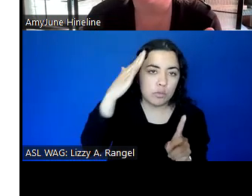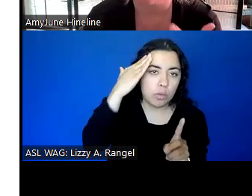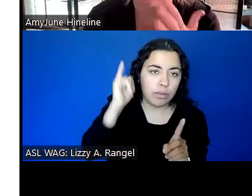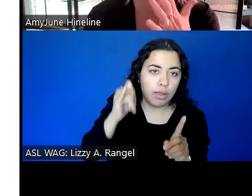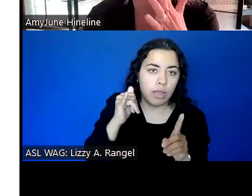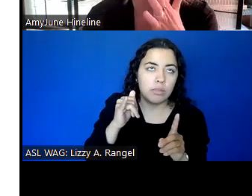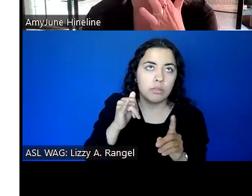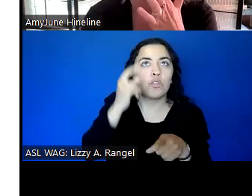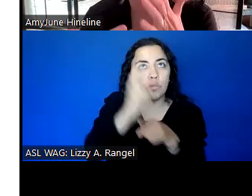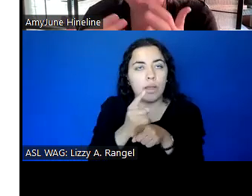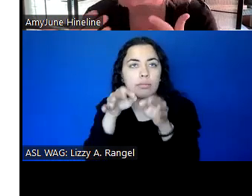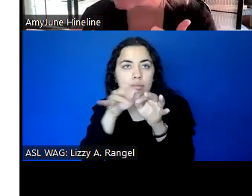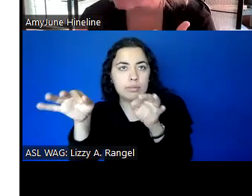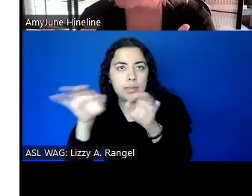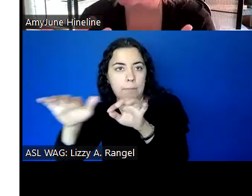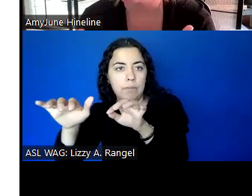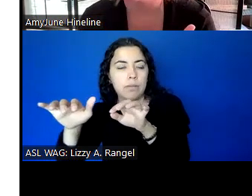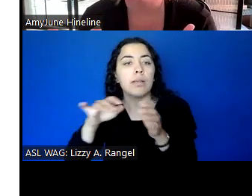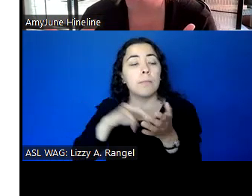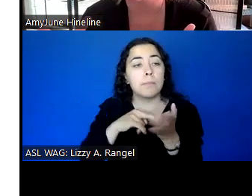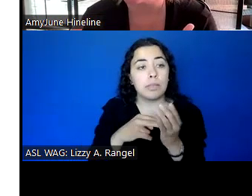language, and learning disabilities to enter that information correctly.